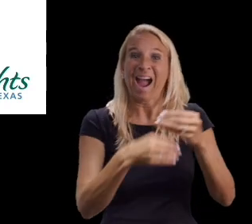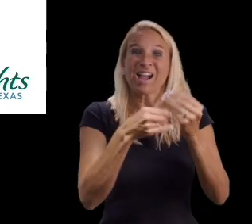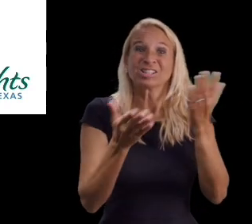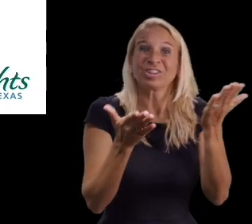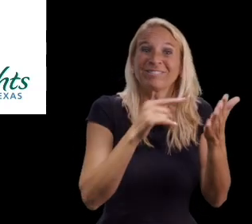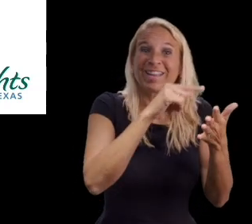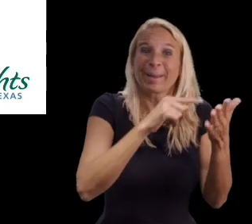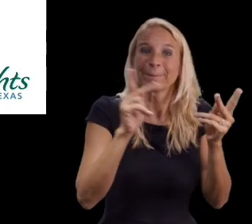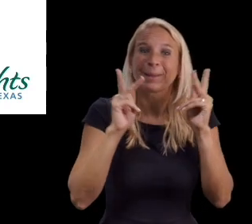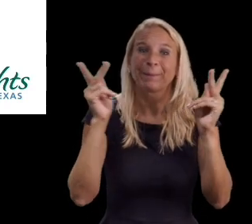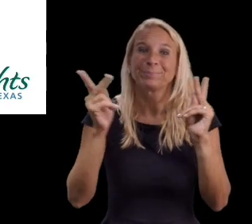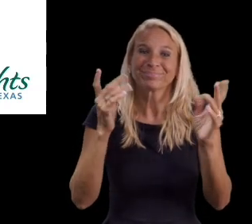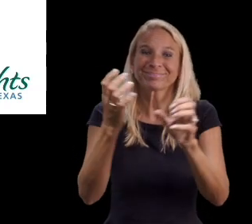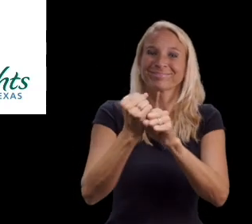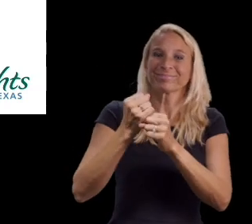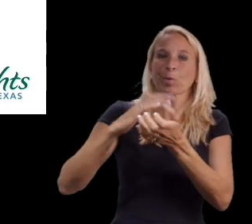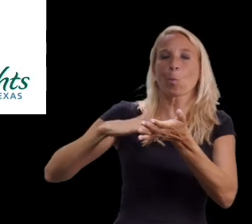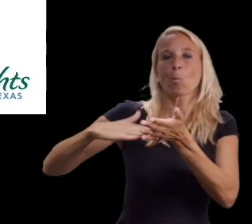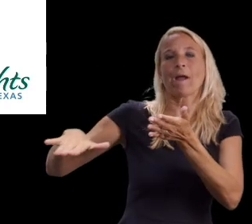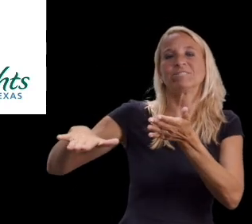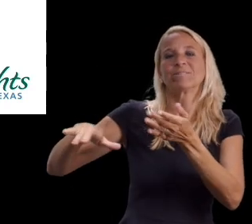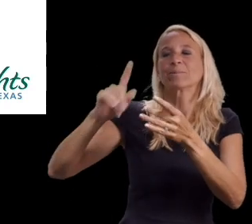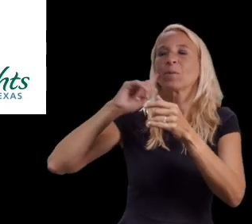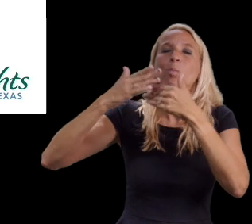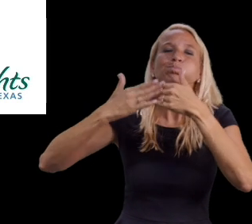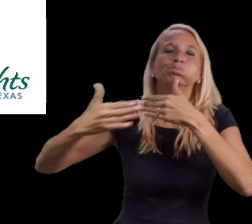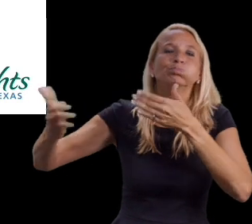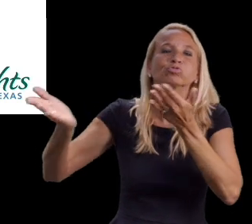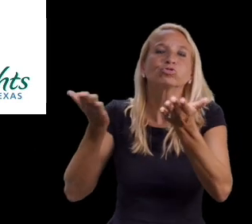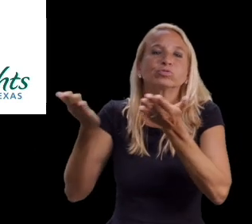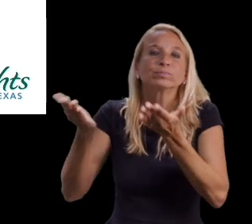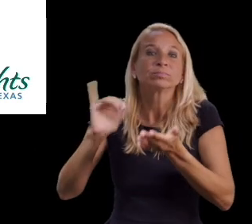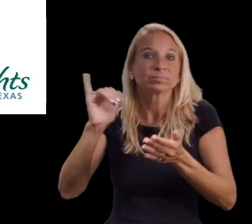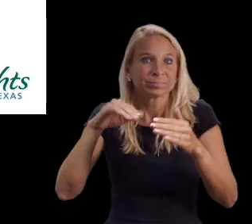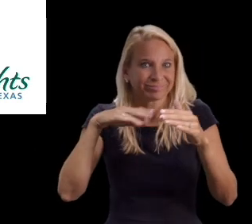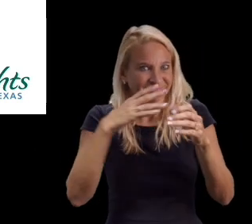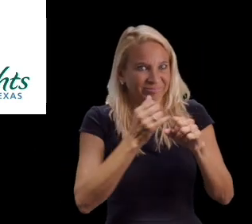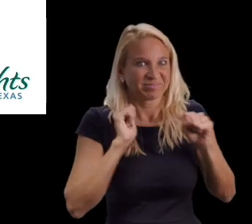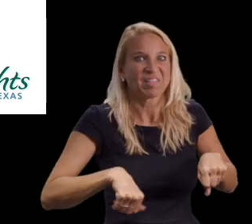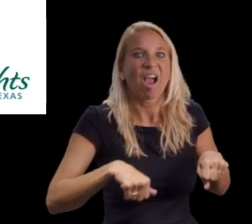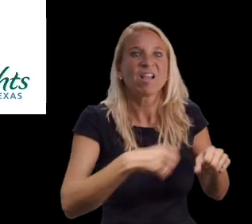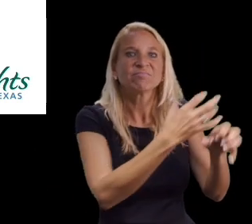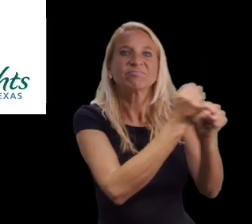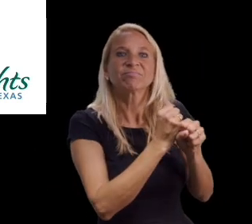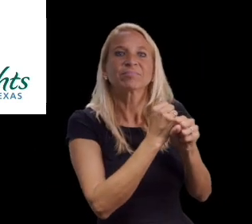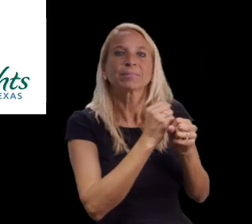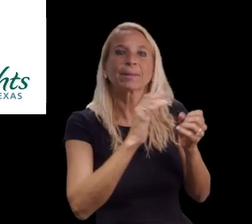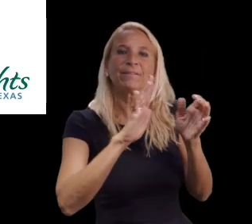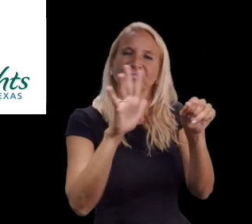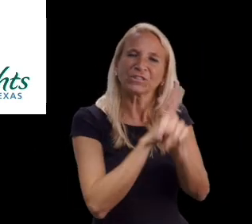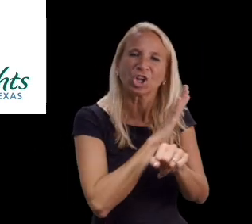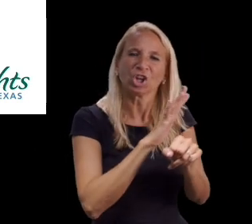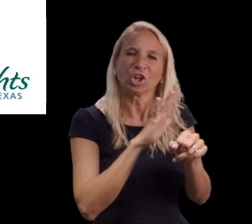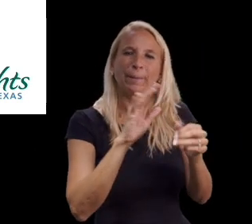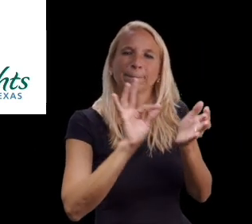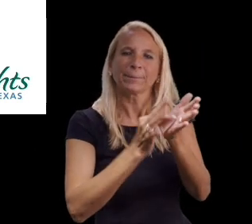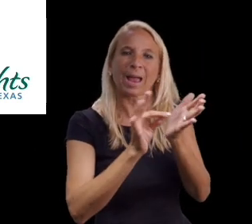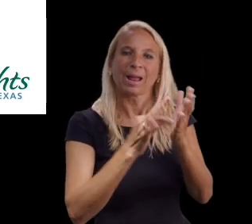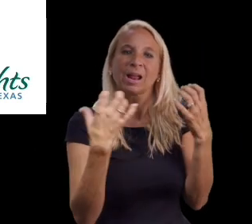people who receive waiver long-term services and supports also get access to full Medicaid healthcare benefits.